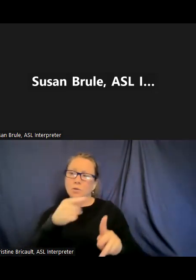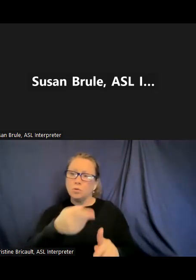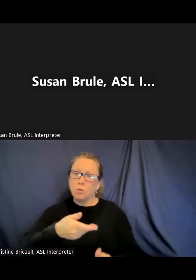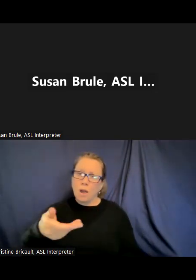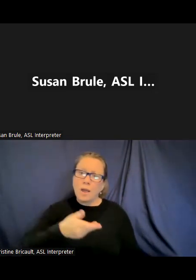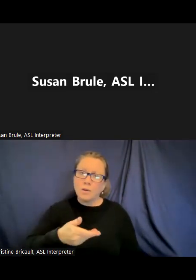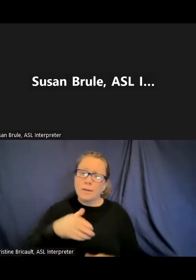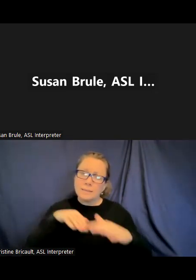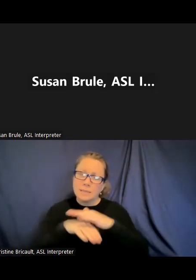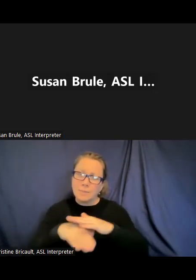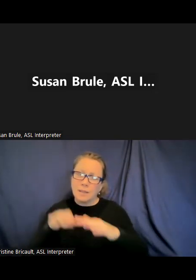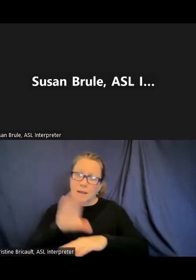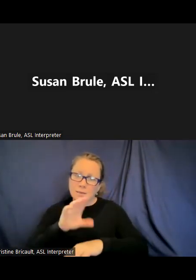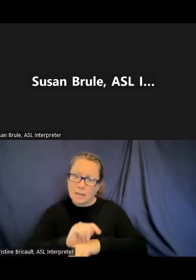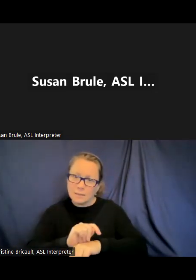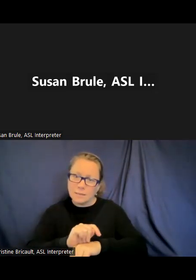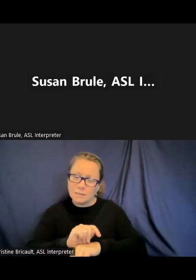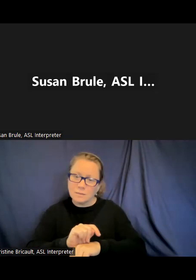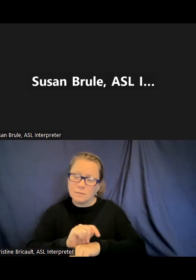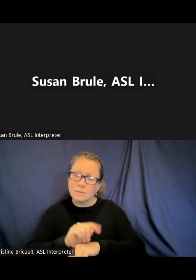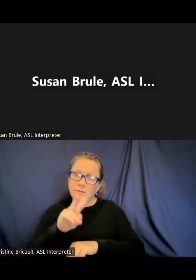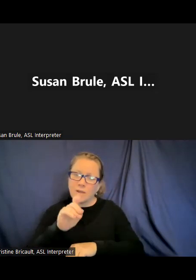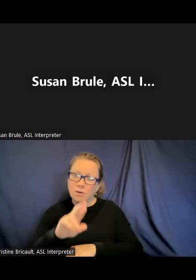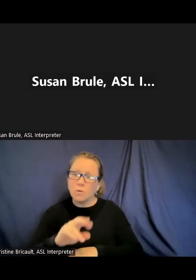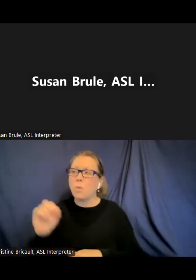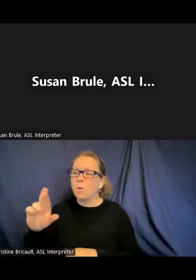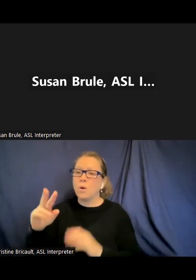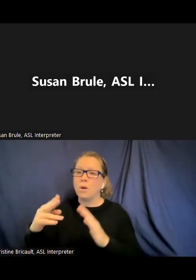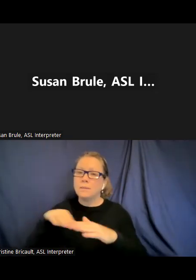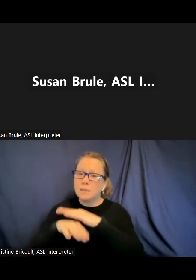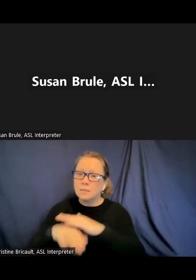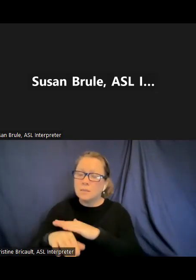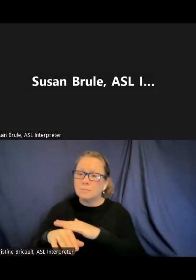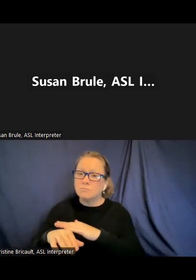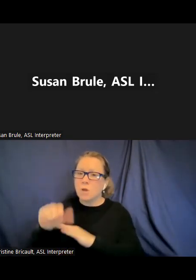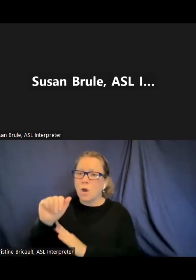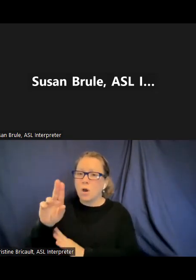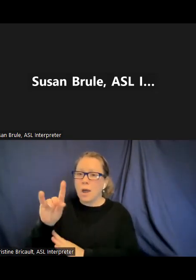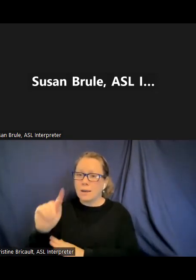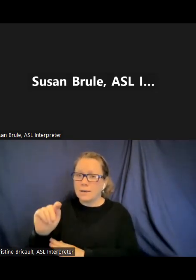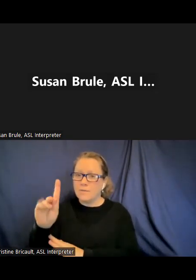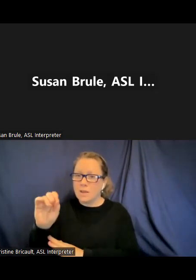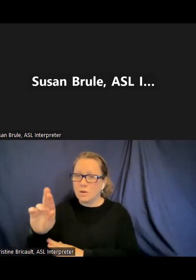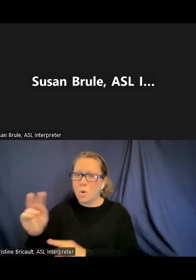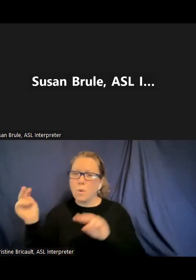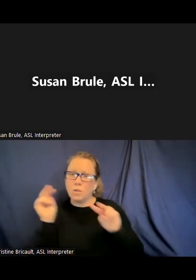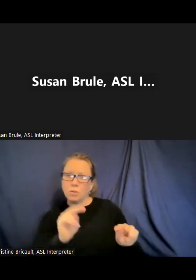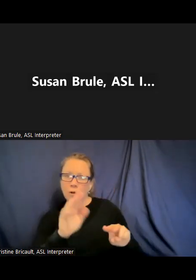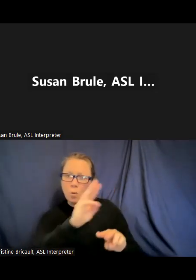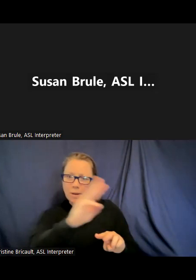consulting vendor, or an accessibility audit vendor, who will take a look at your website or software product and